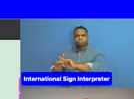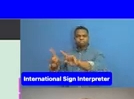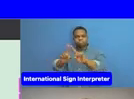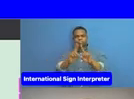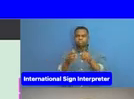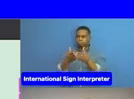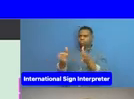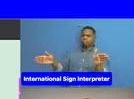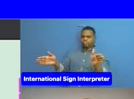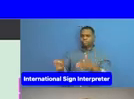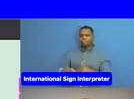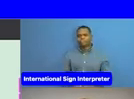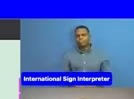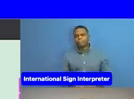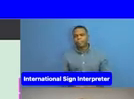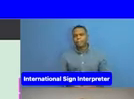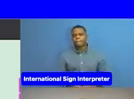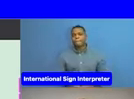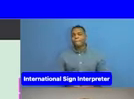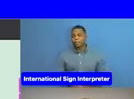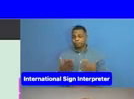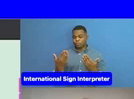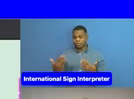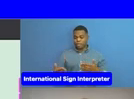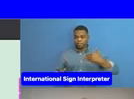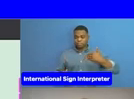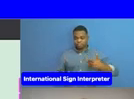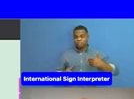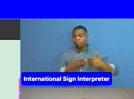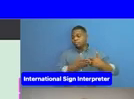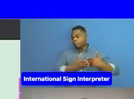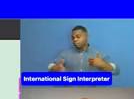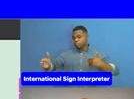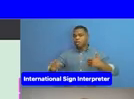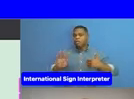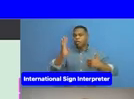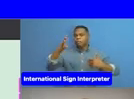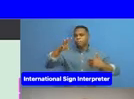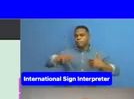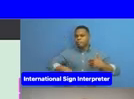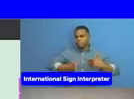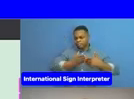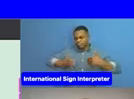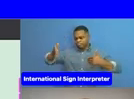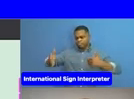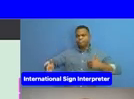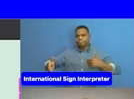Once the call is closed, independent evaluators will assess and select the projects and by the 3rd of June we will announce,